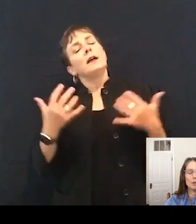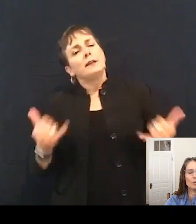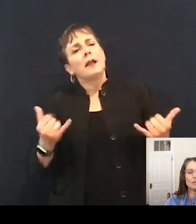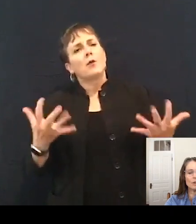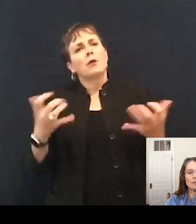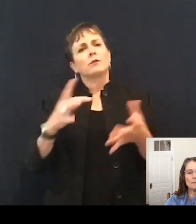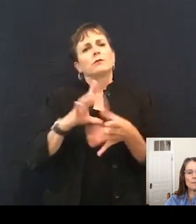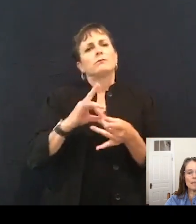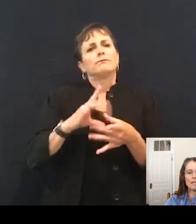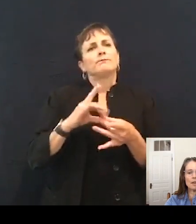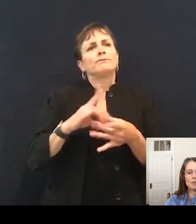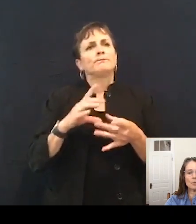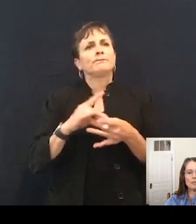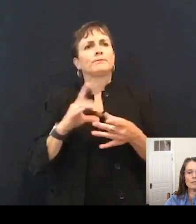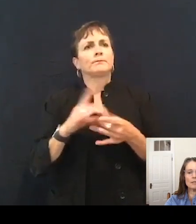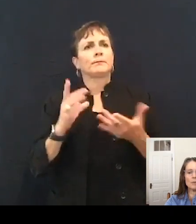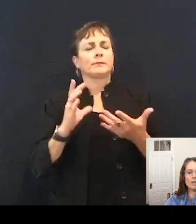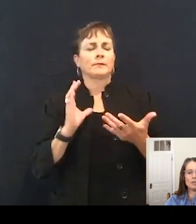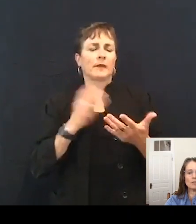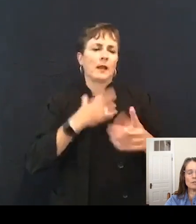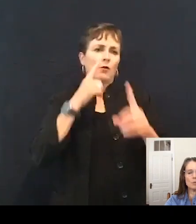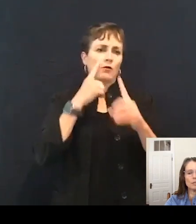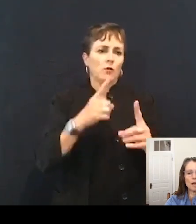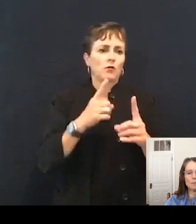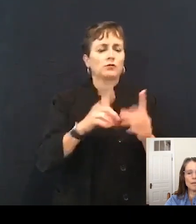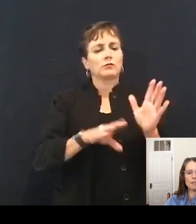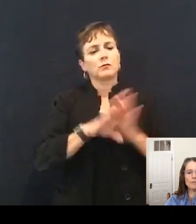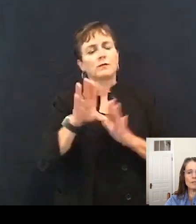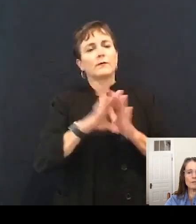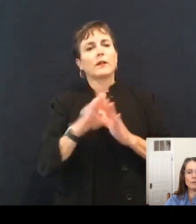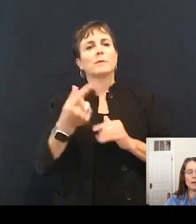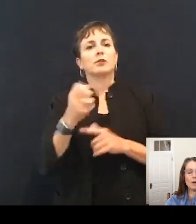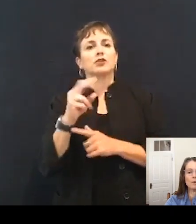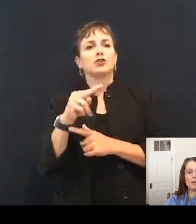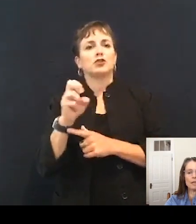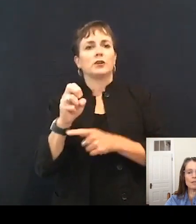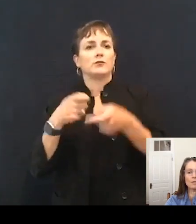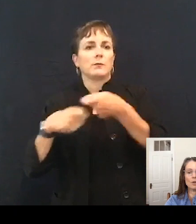We know that many USH1C patients would not benefit from our ASO